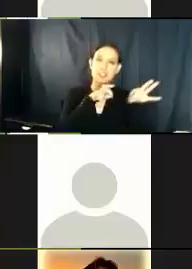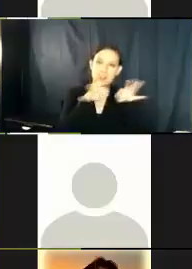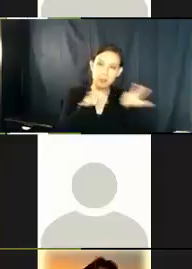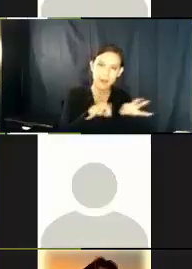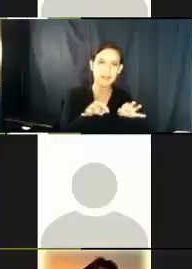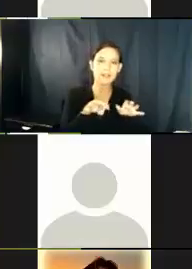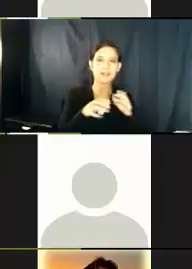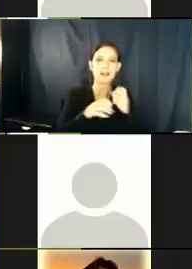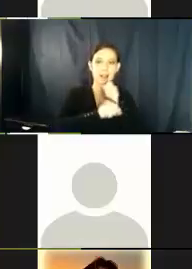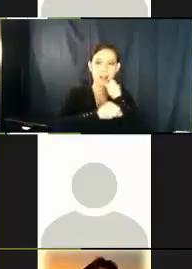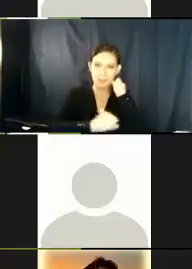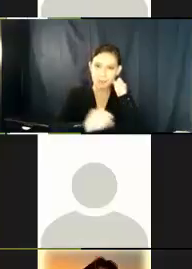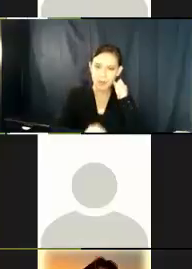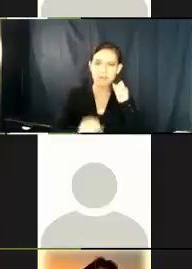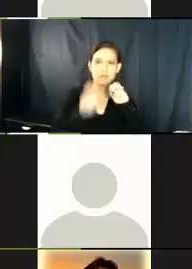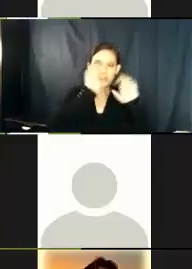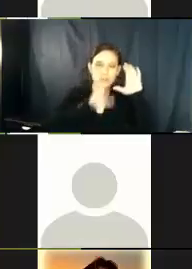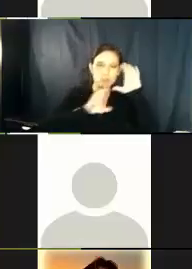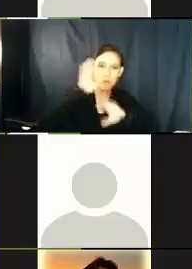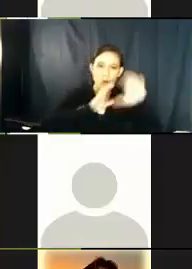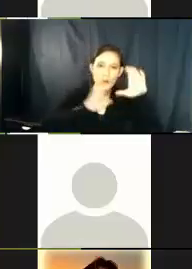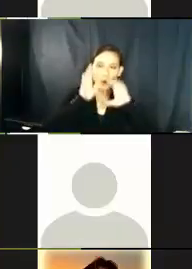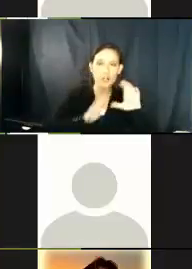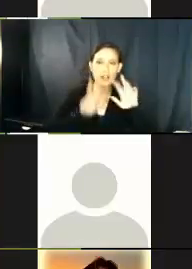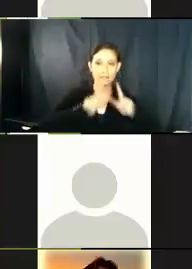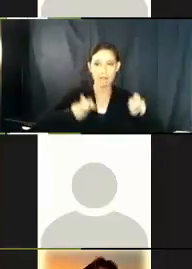And so we are building all of our courses like this says that a student has a consistent